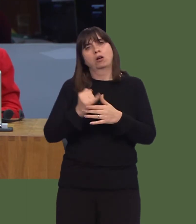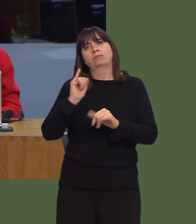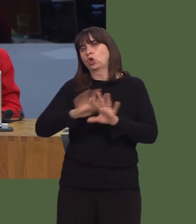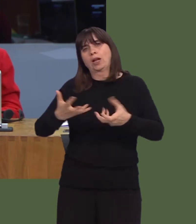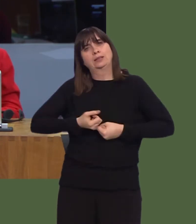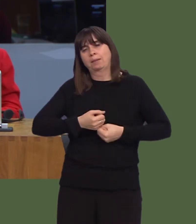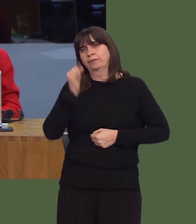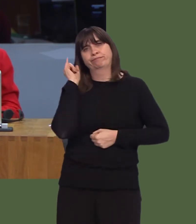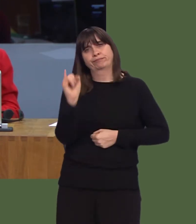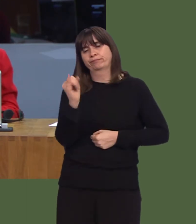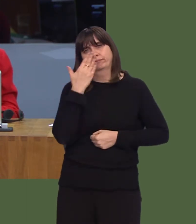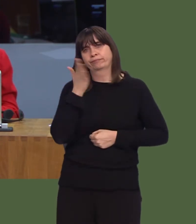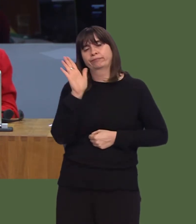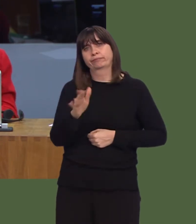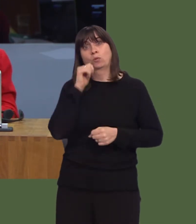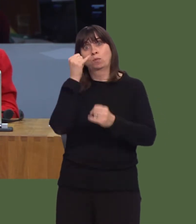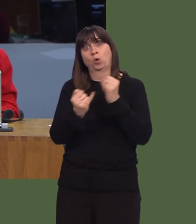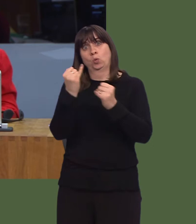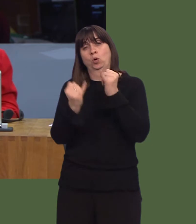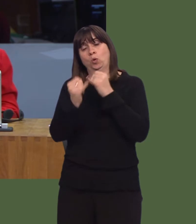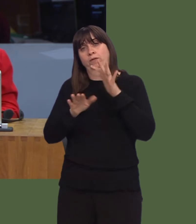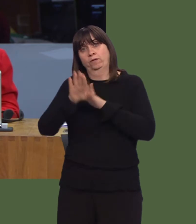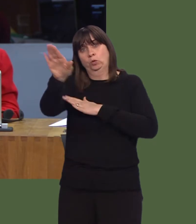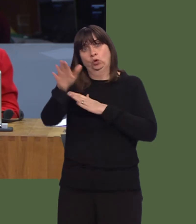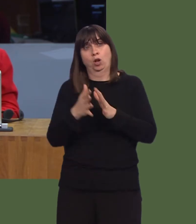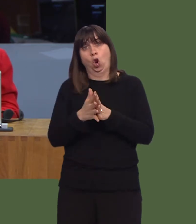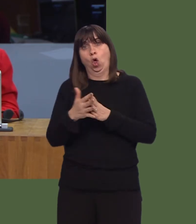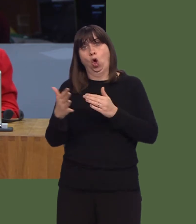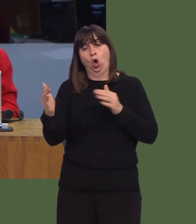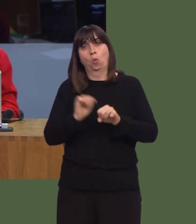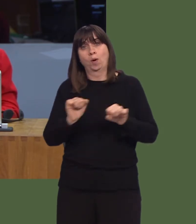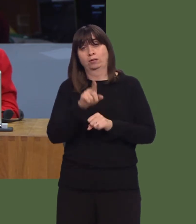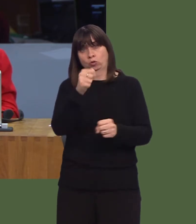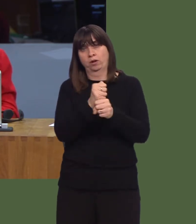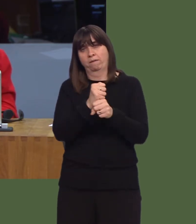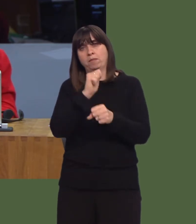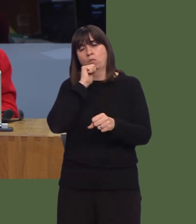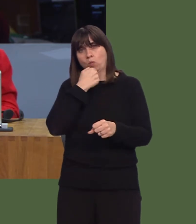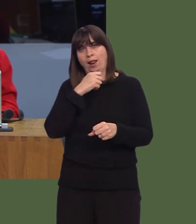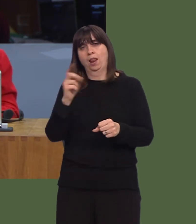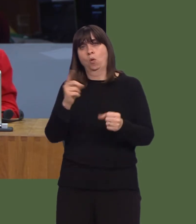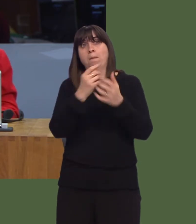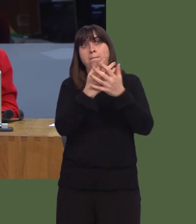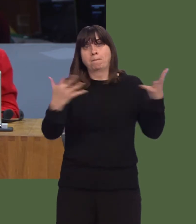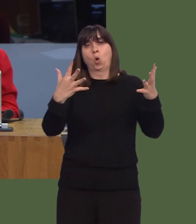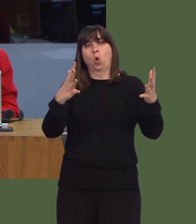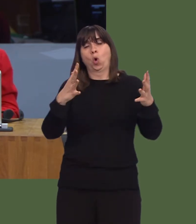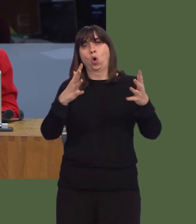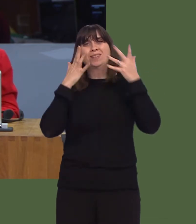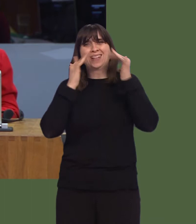demand in the coming years. First Minister, how does your Government plan to increase capacity in diagnostics to ensure